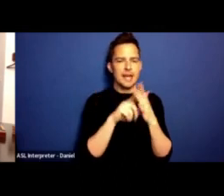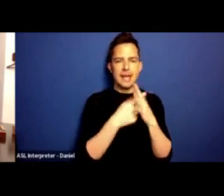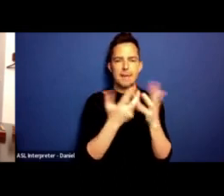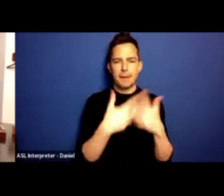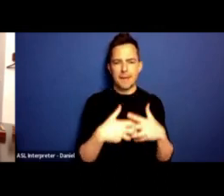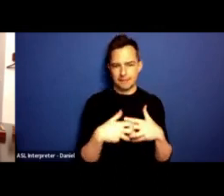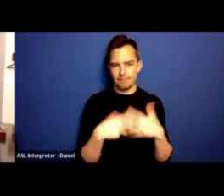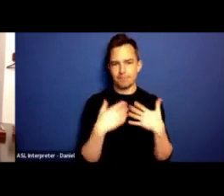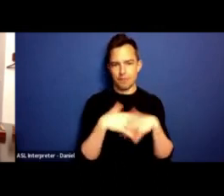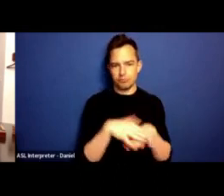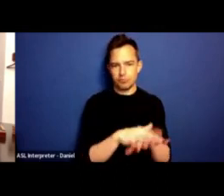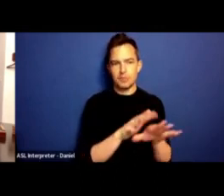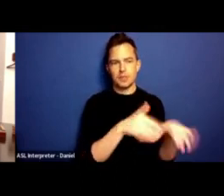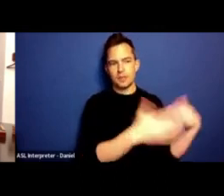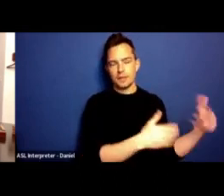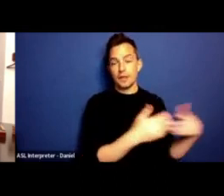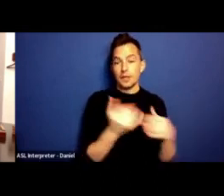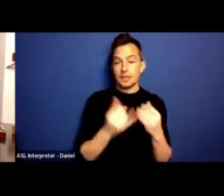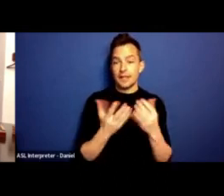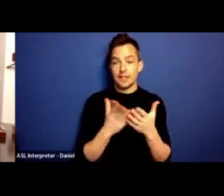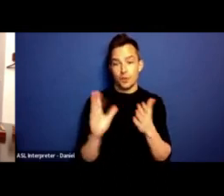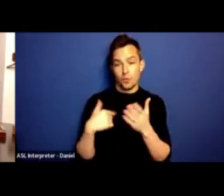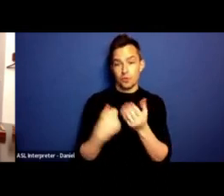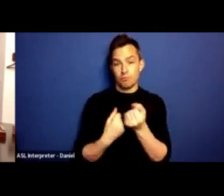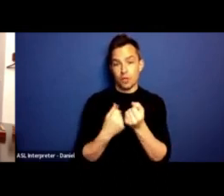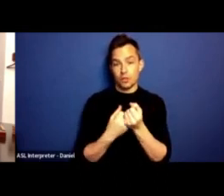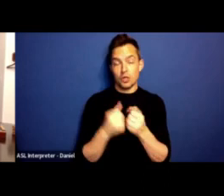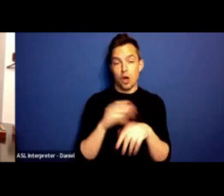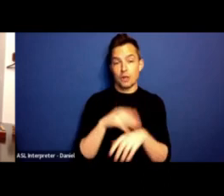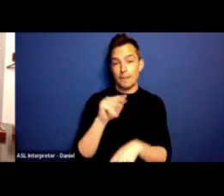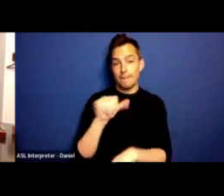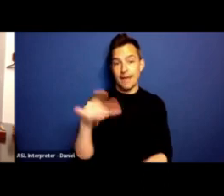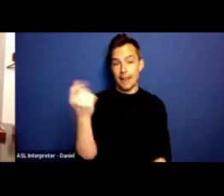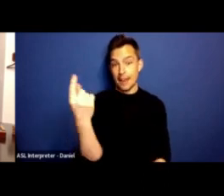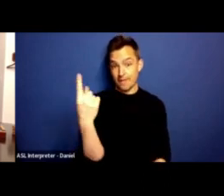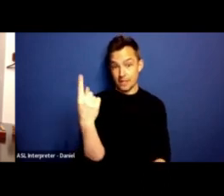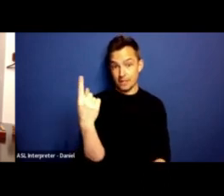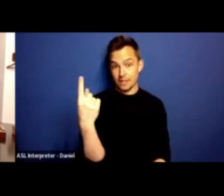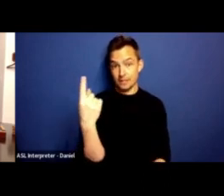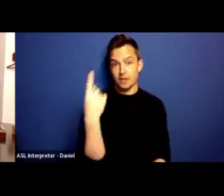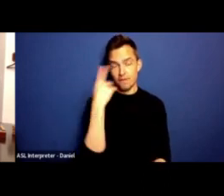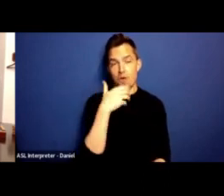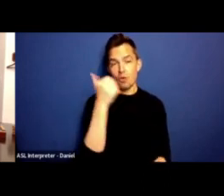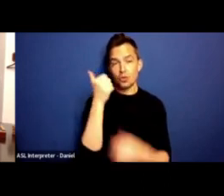would mention is that we are also sponsoring on May 11. For older adults Mental Health